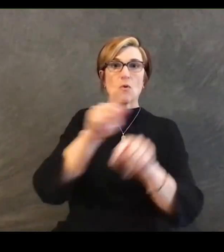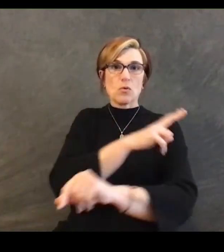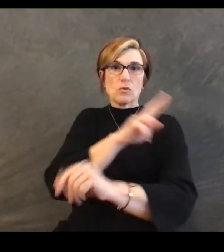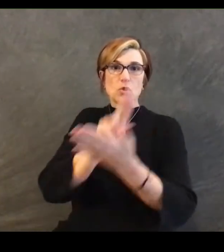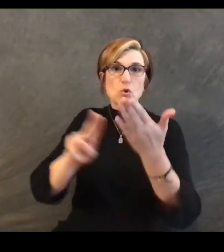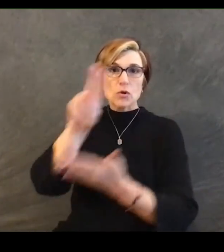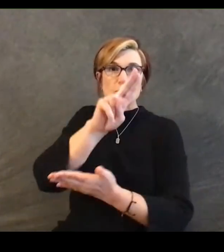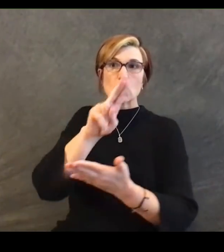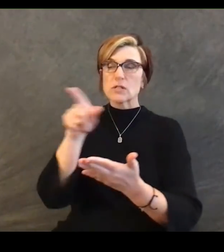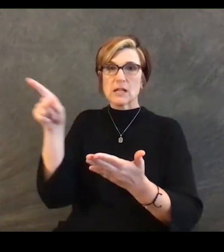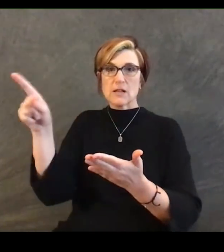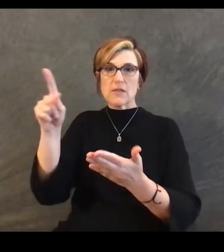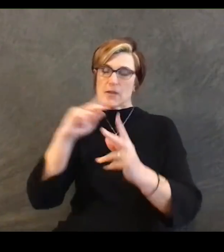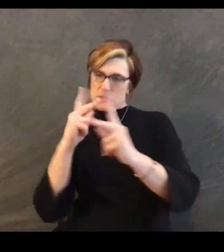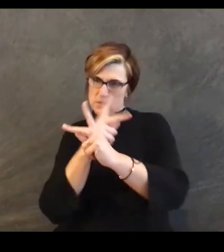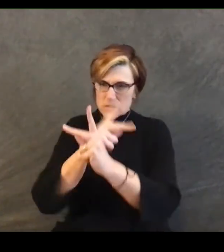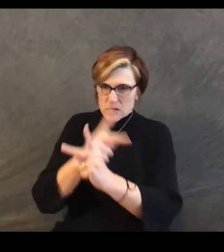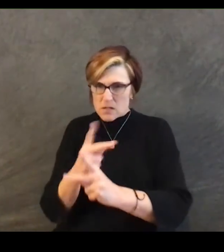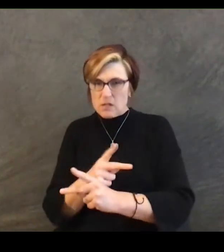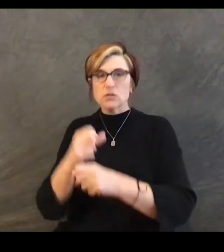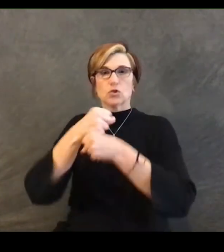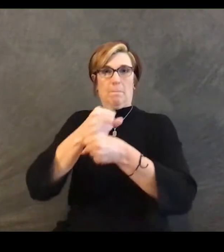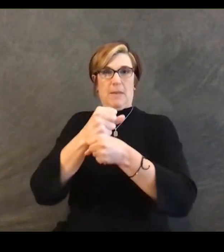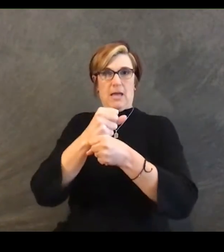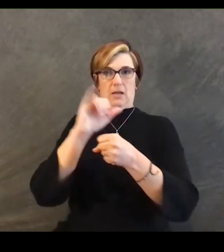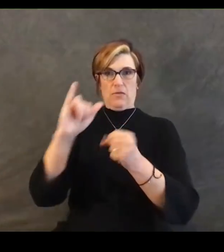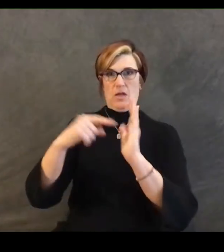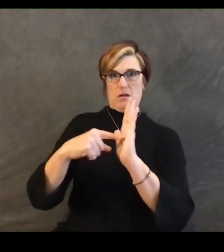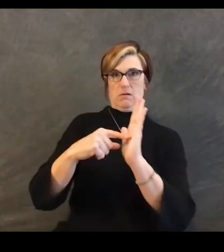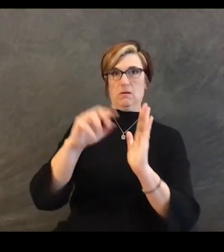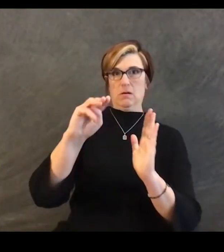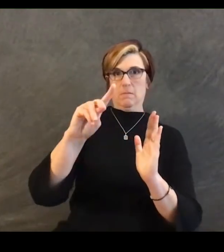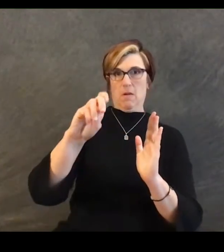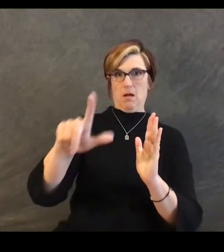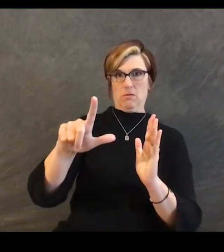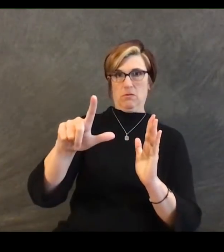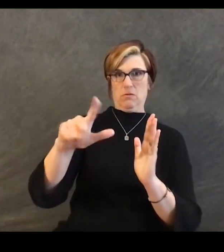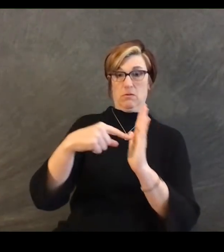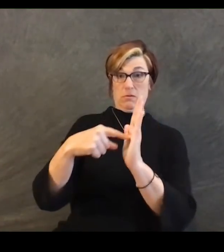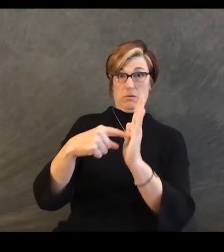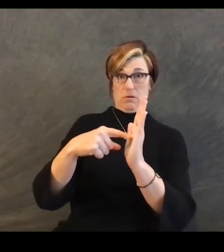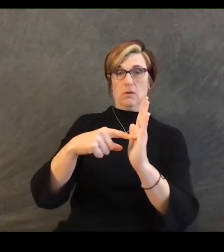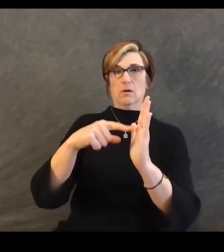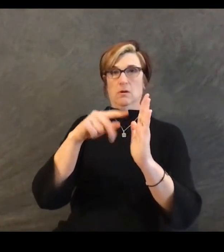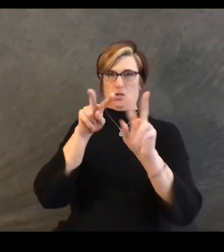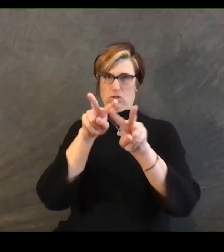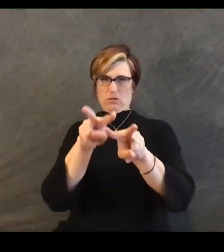models that created the ability to see what these mitigations could do how